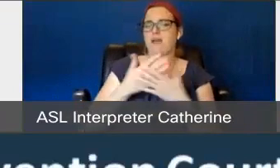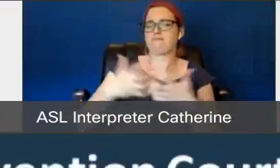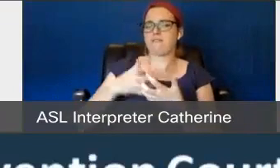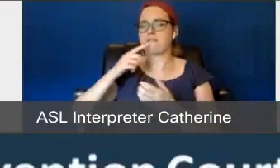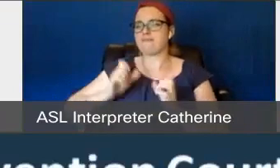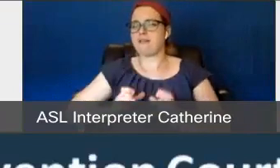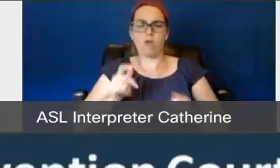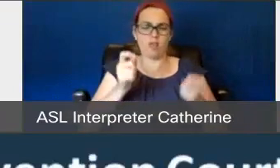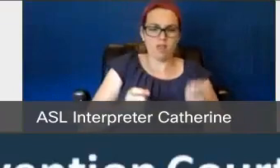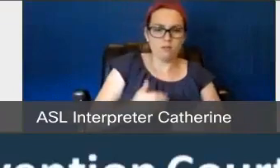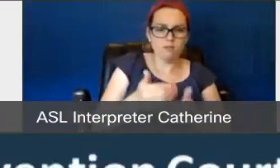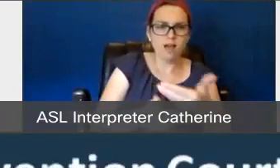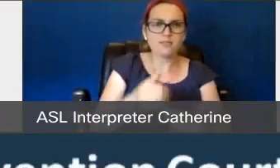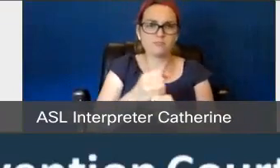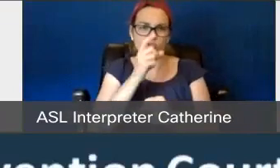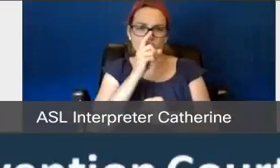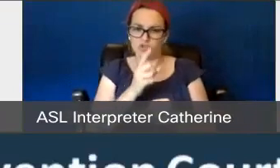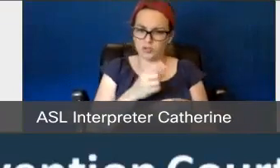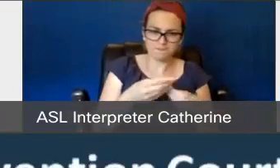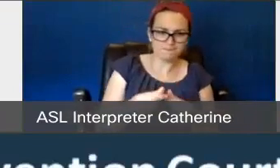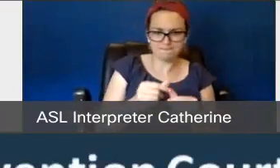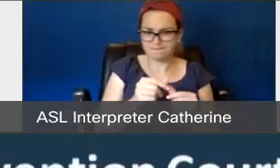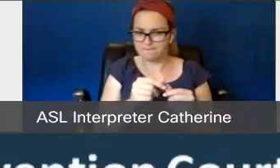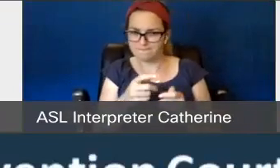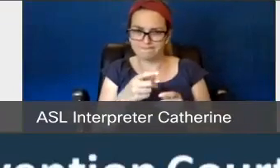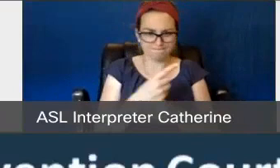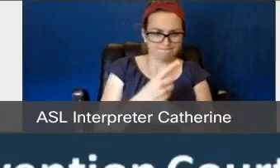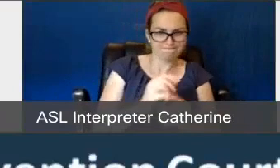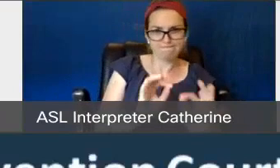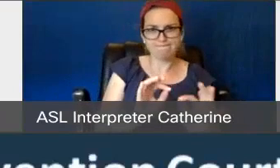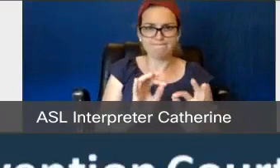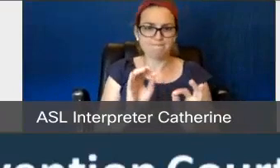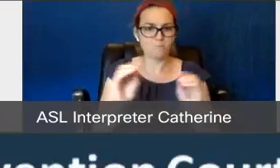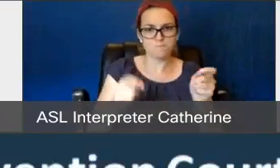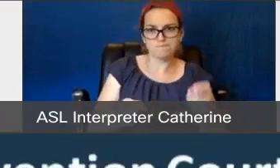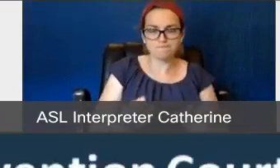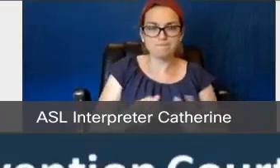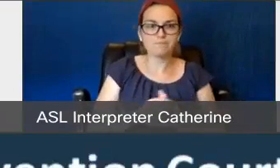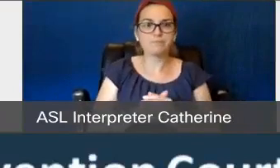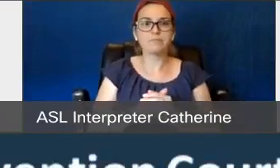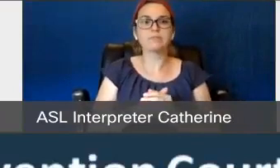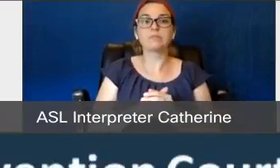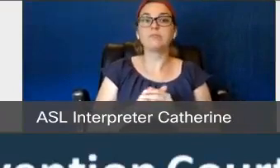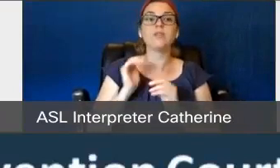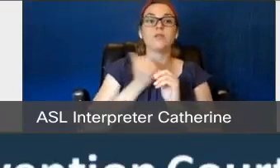And again, I'll talk about that greater in detail. The purpose as we said is to reduce incidents and deaths.